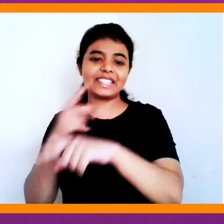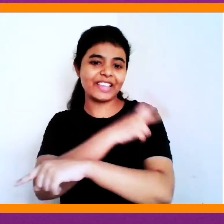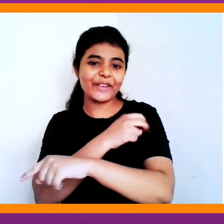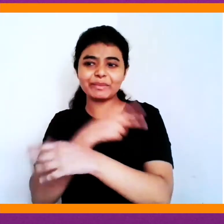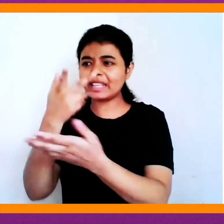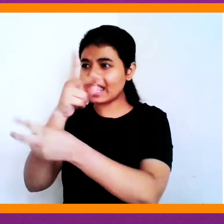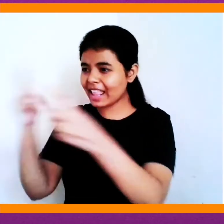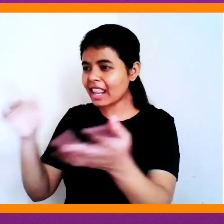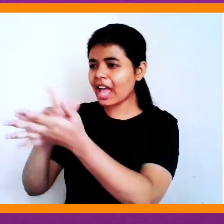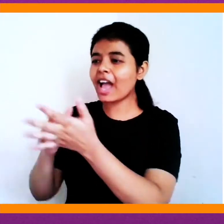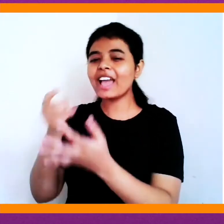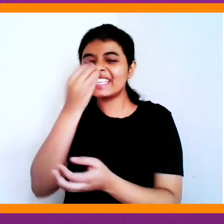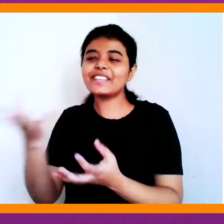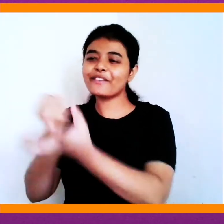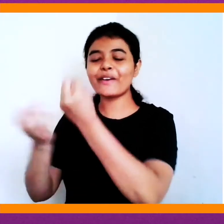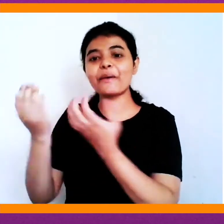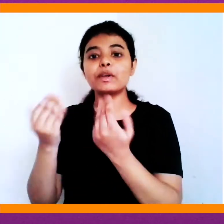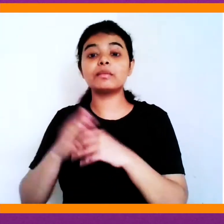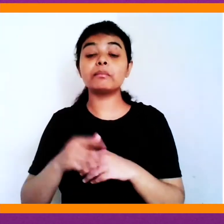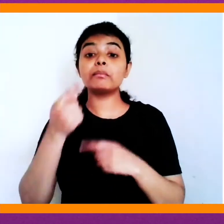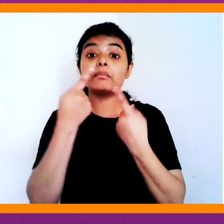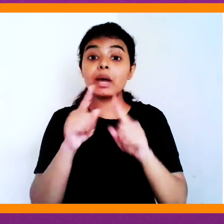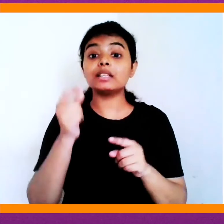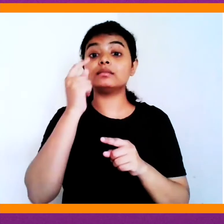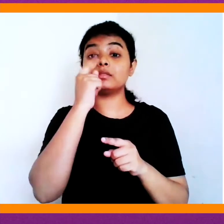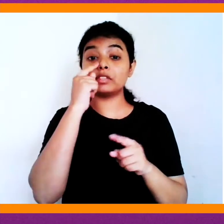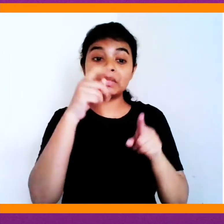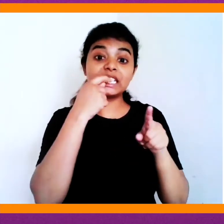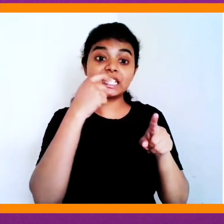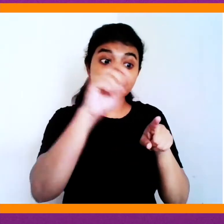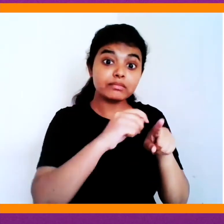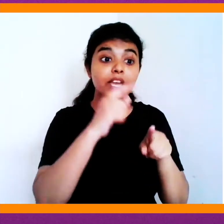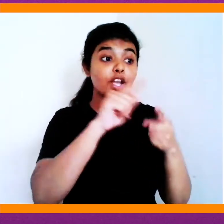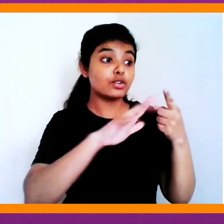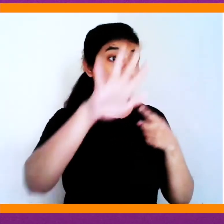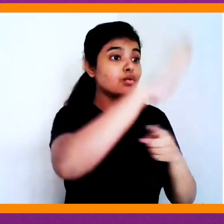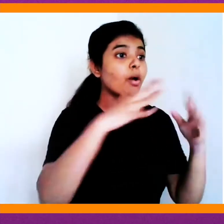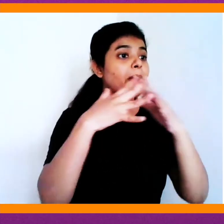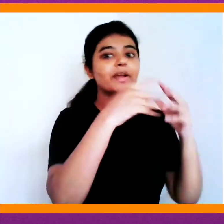primary health centers as well as in medical shops however the female condom which is widely